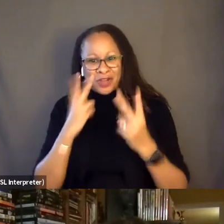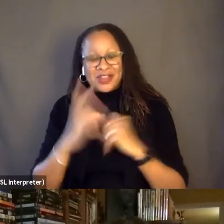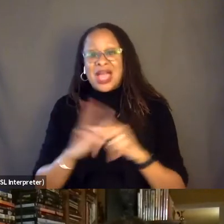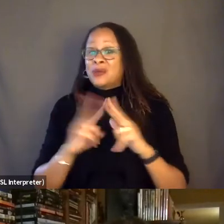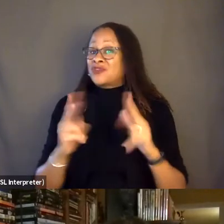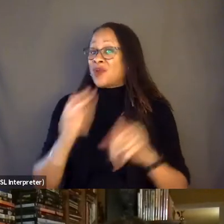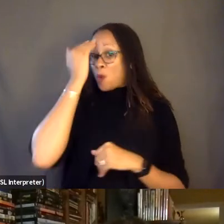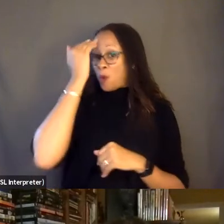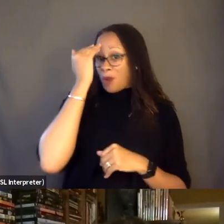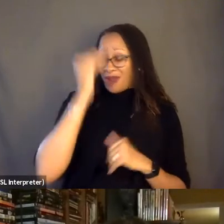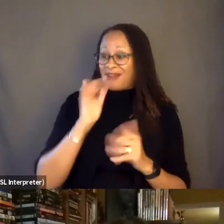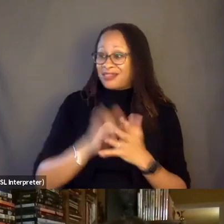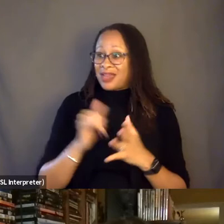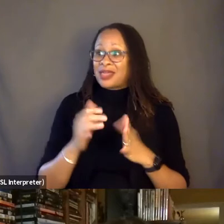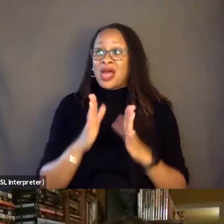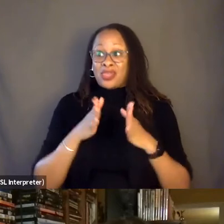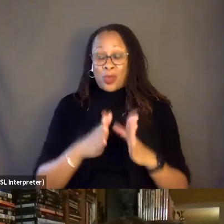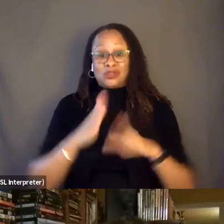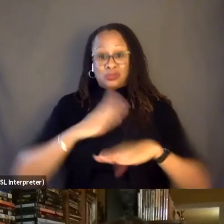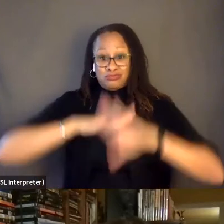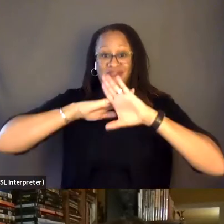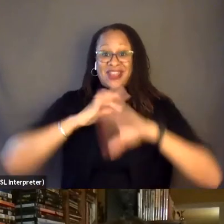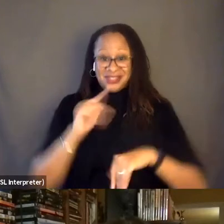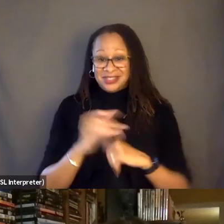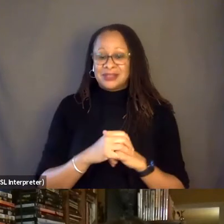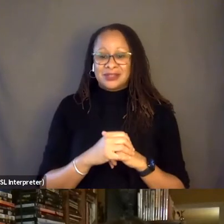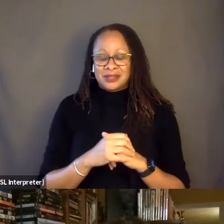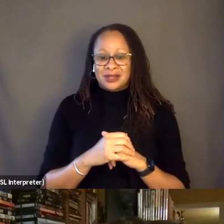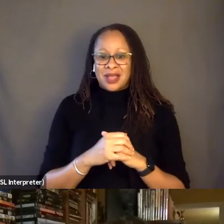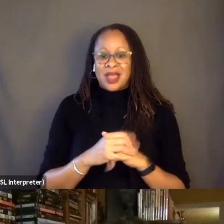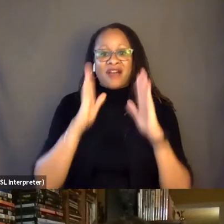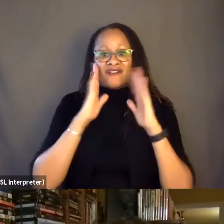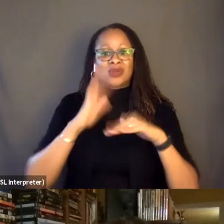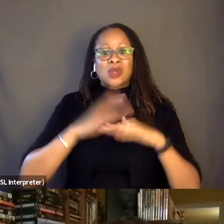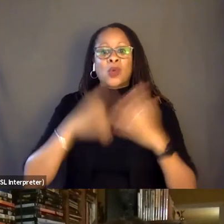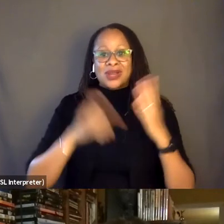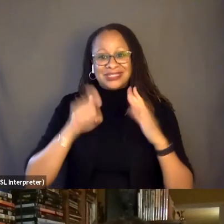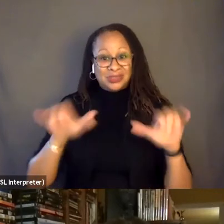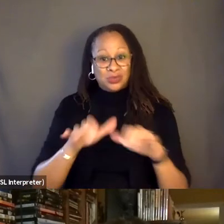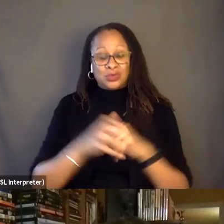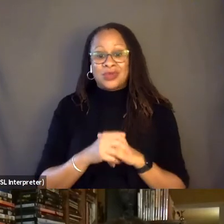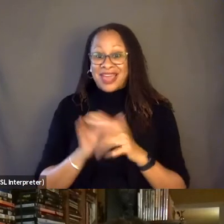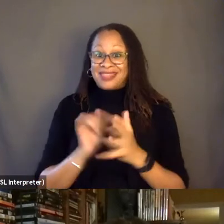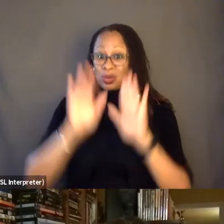and I knew that the way to prevent that was to focus on what I needed to do, which was great, right?